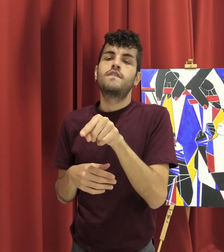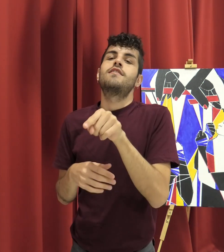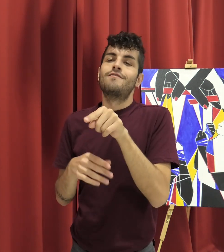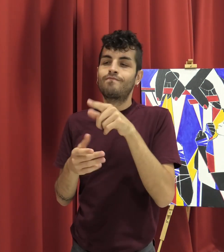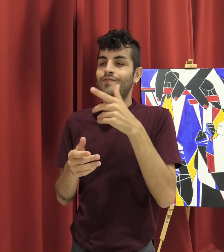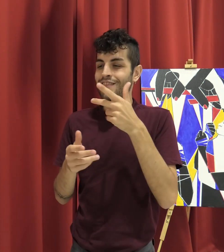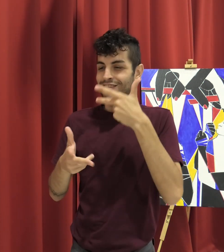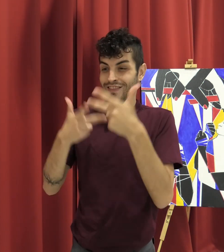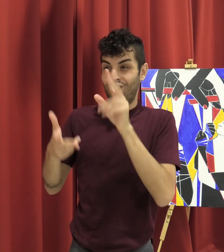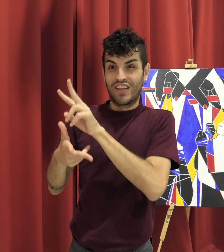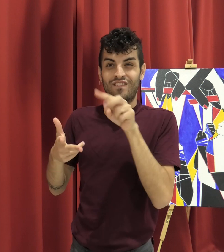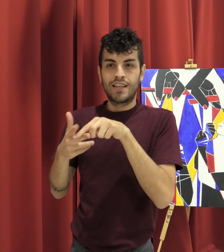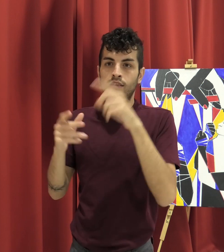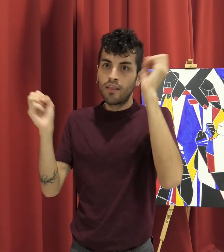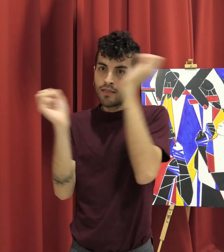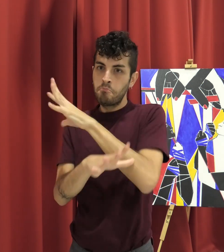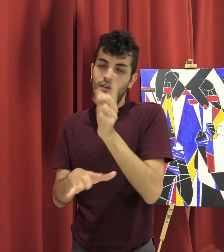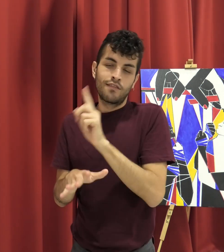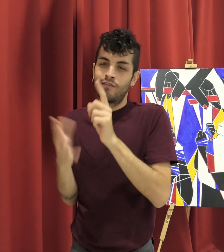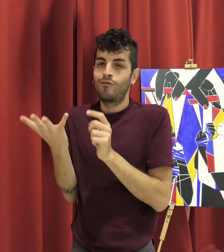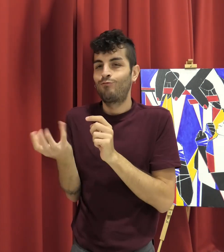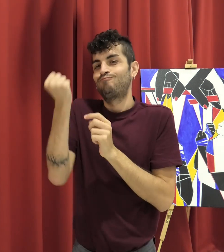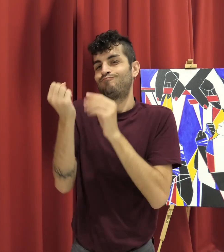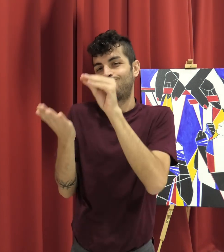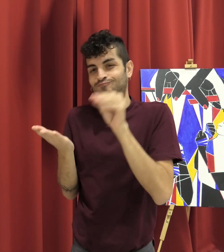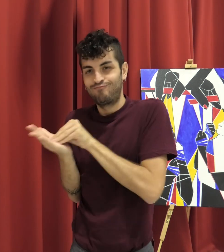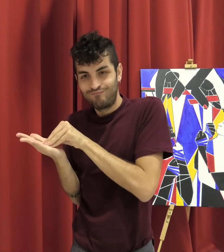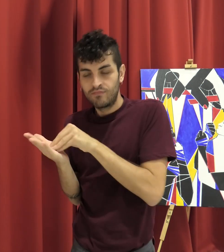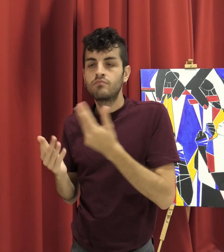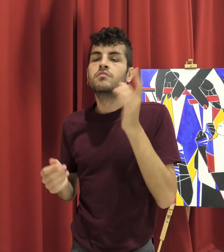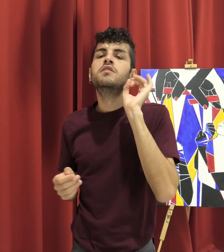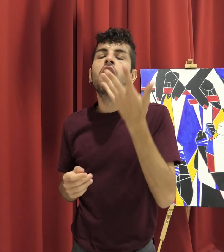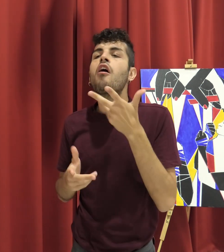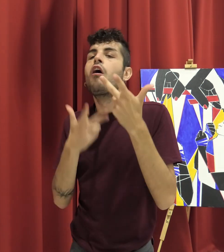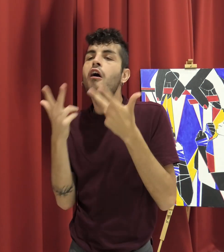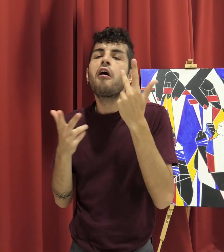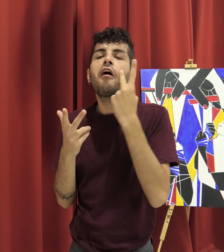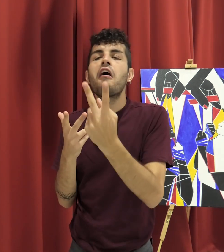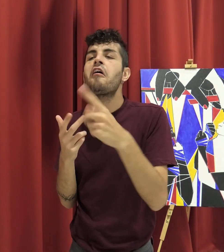I keep a note of how I performed because it was effective,